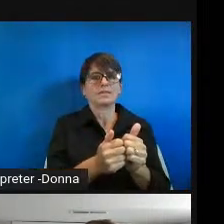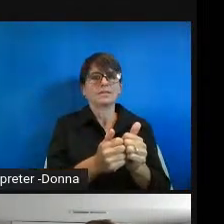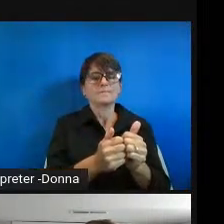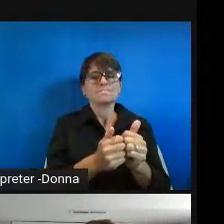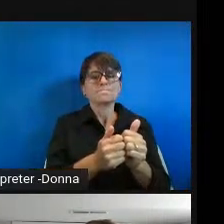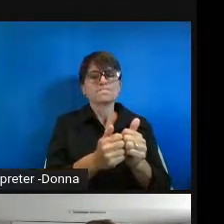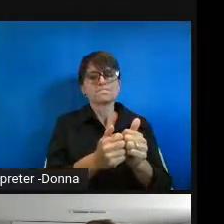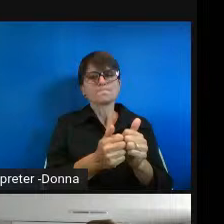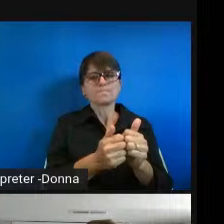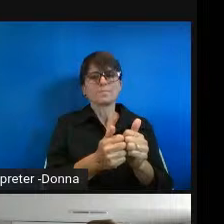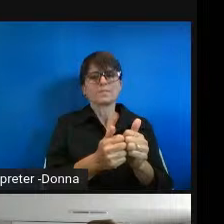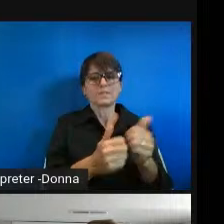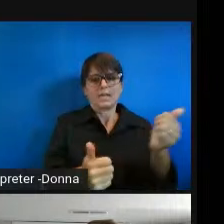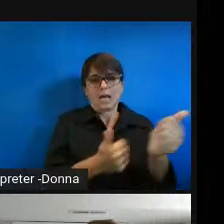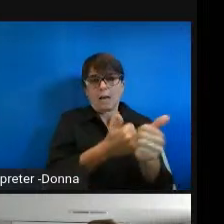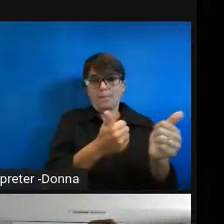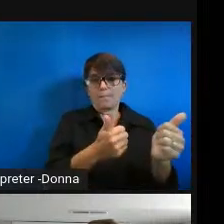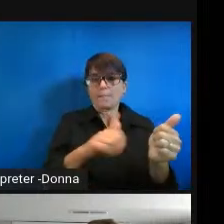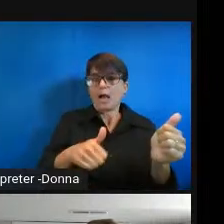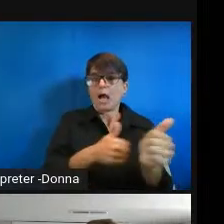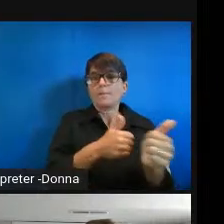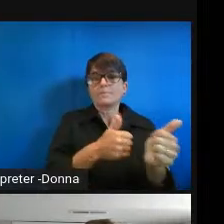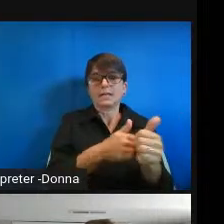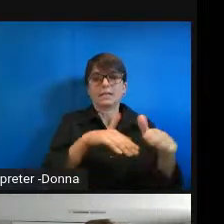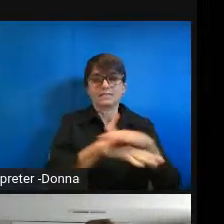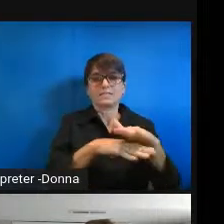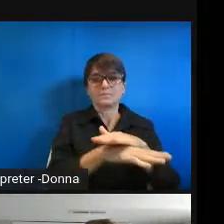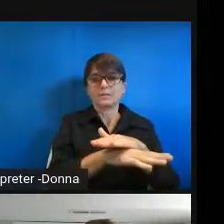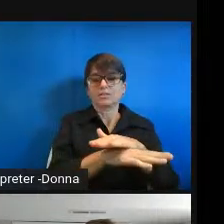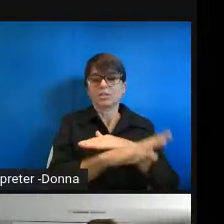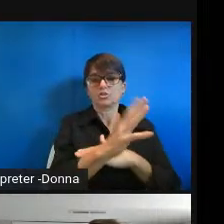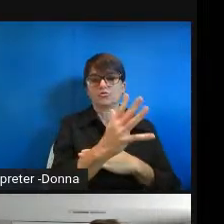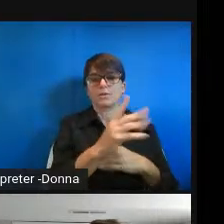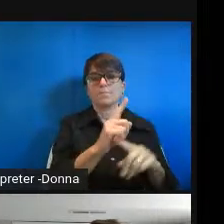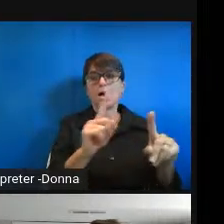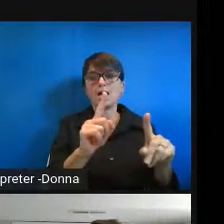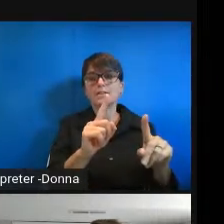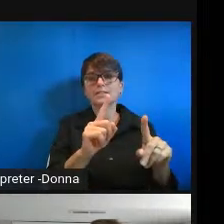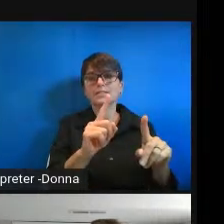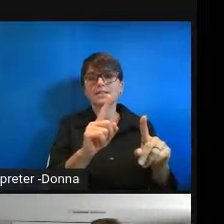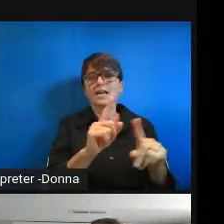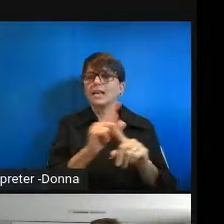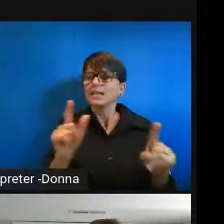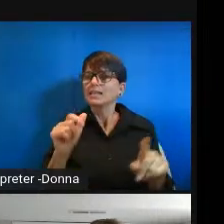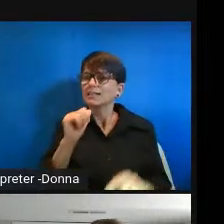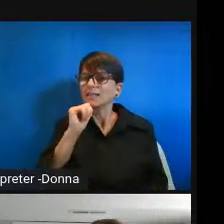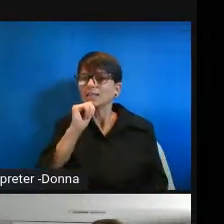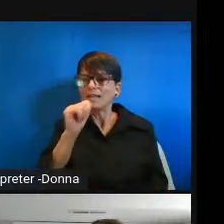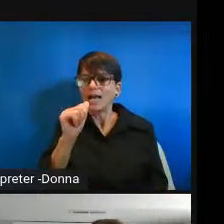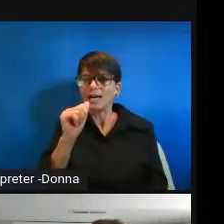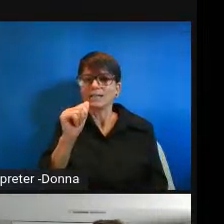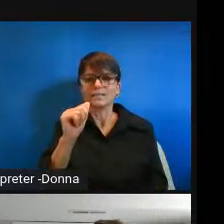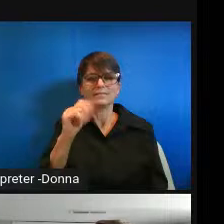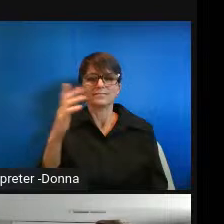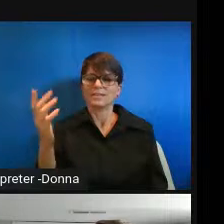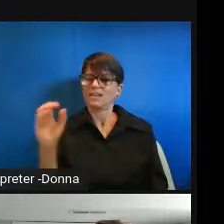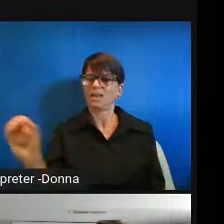ARIA can update the accessibility tree but does nothing for functionality on a page.